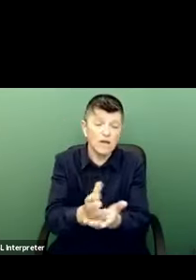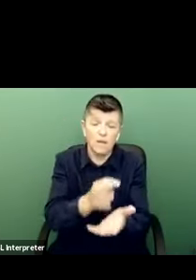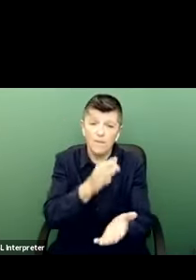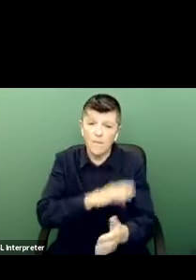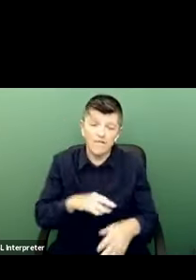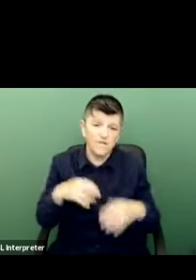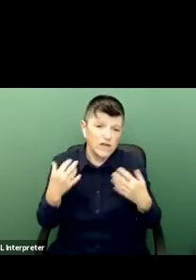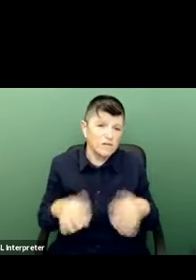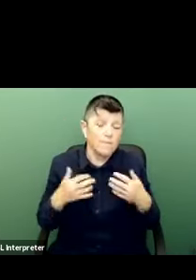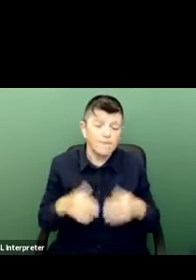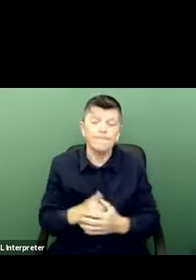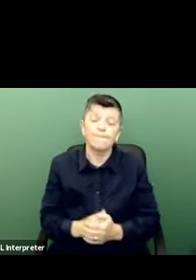. The connection with public